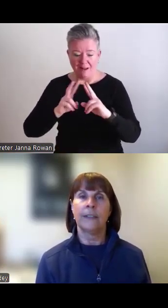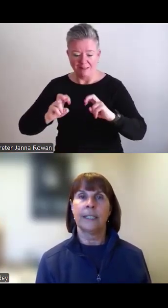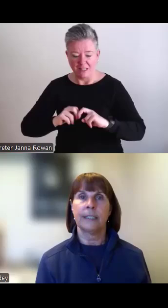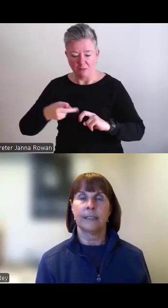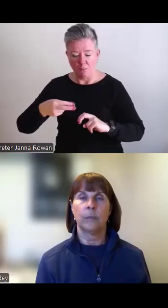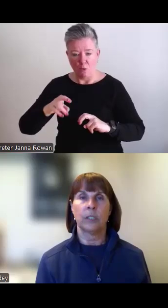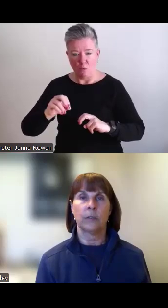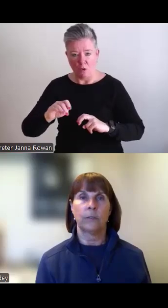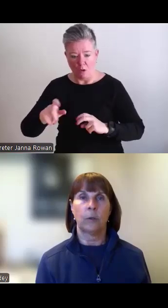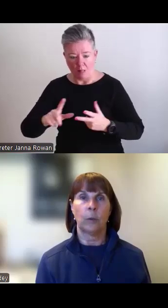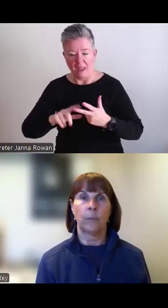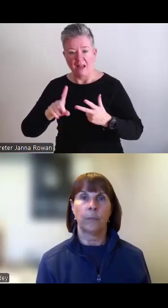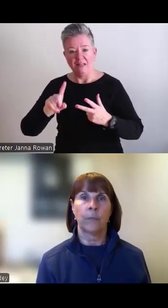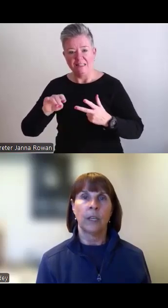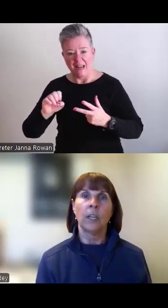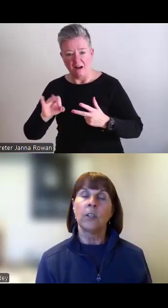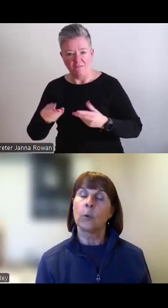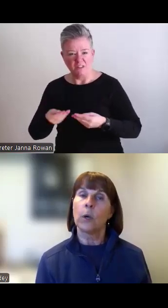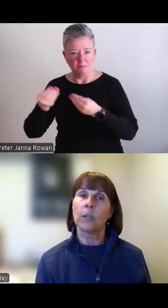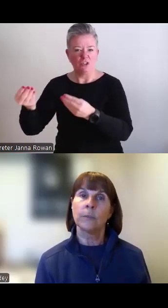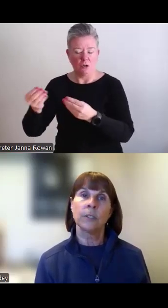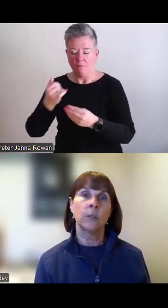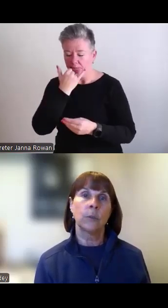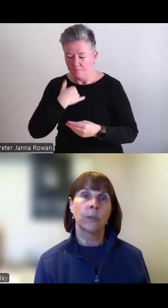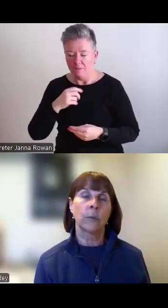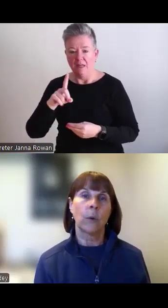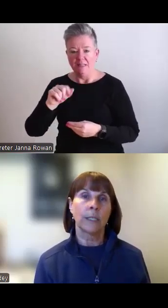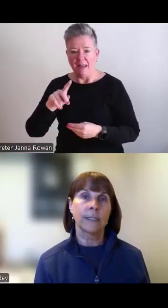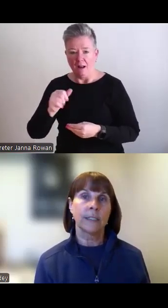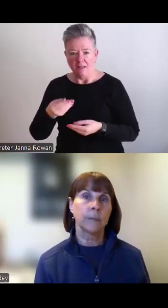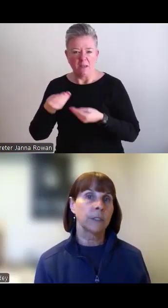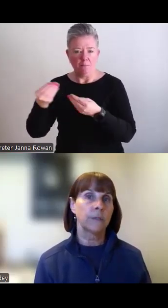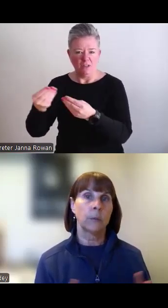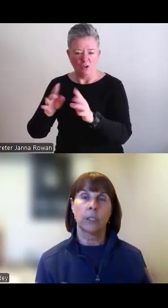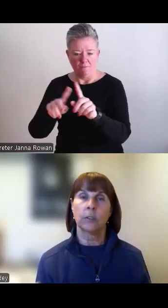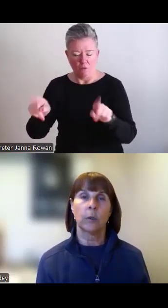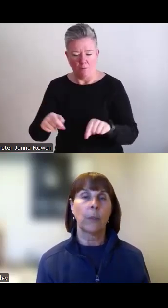and the data submission form. You're welcome to do more than one assessment. If you want to do